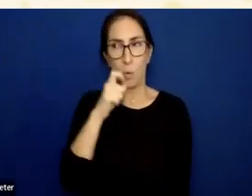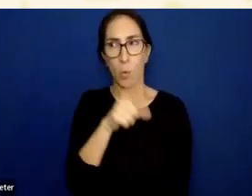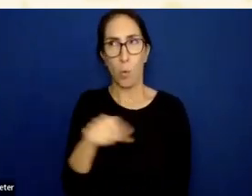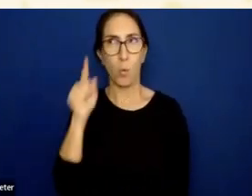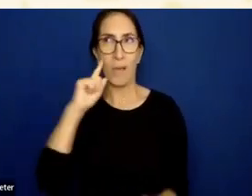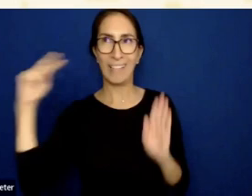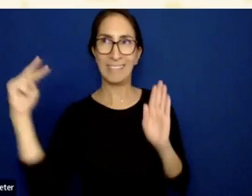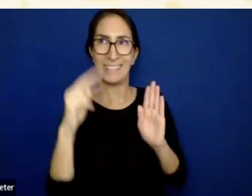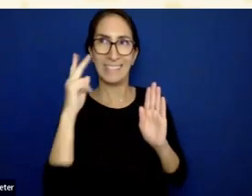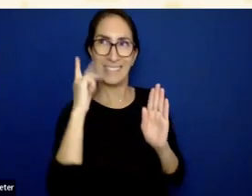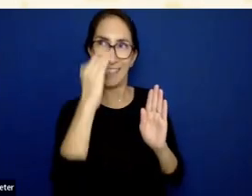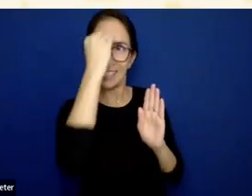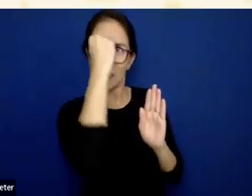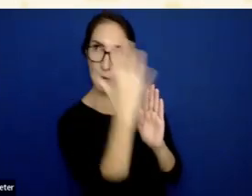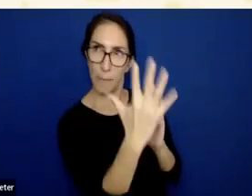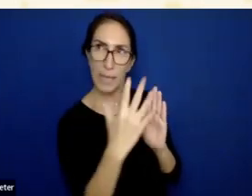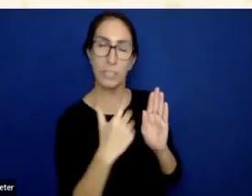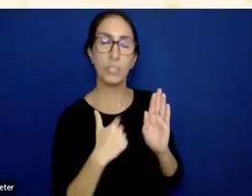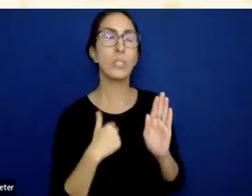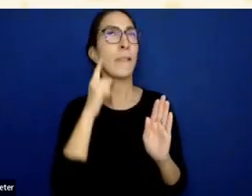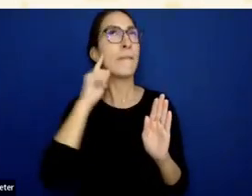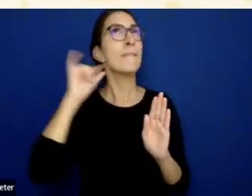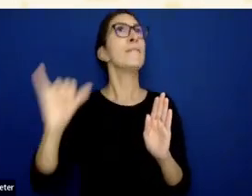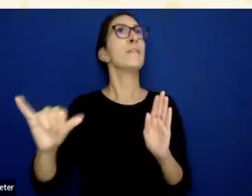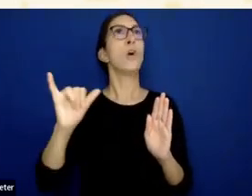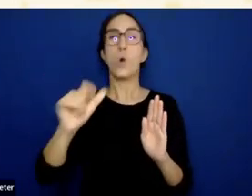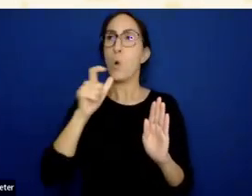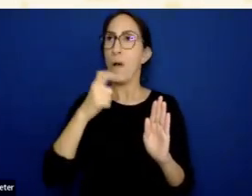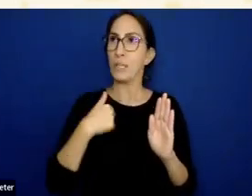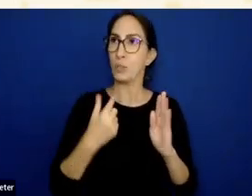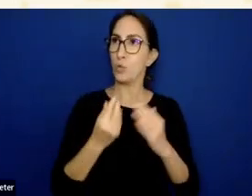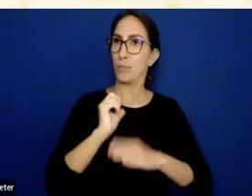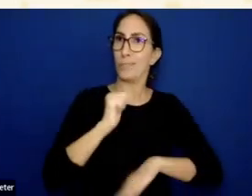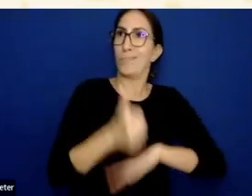that we need to add or we need to create, probably people